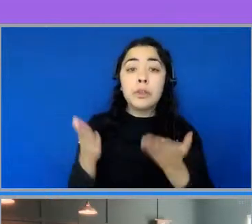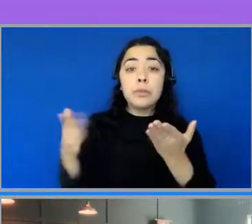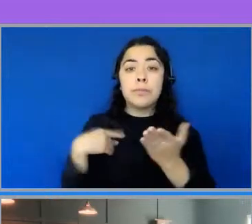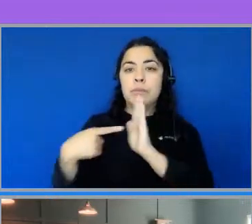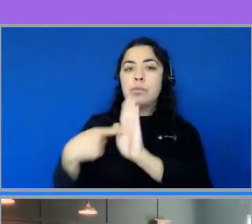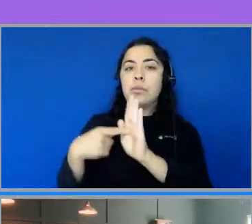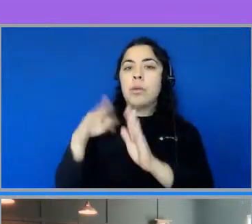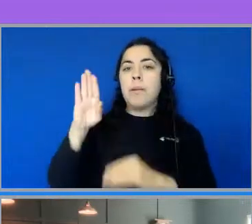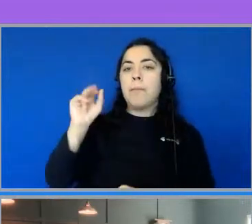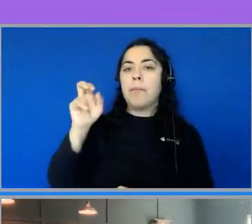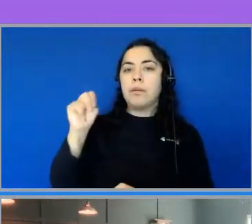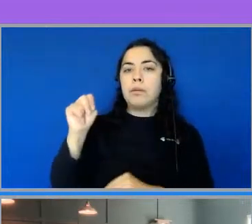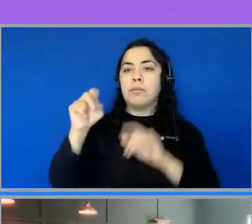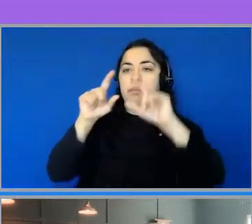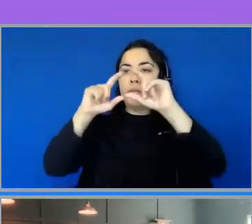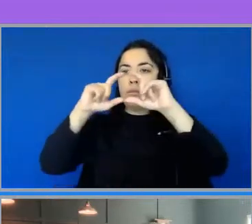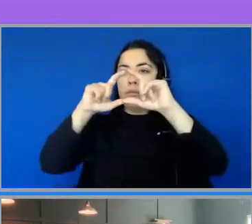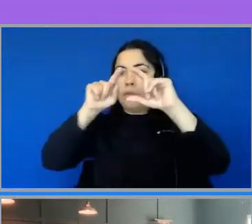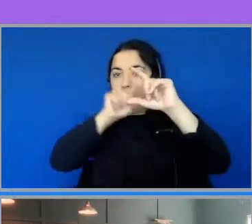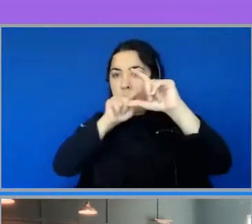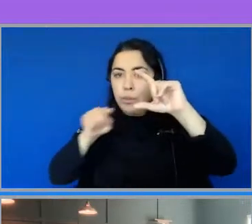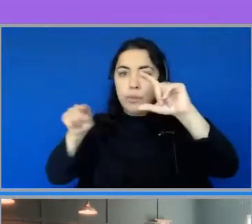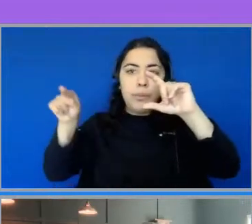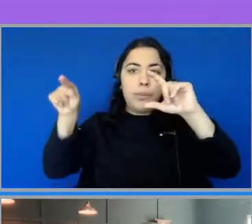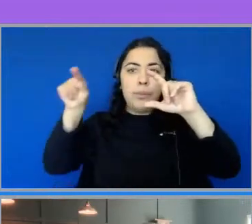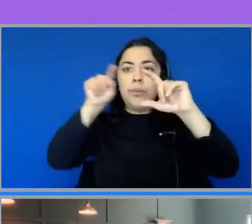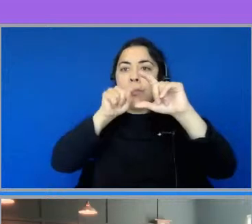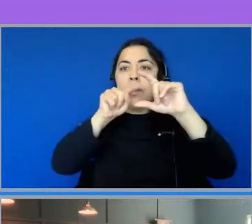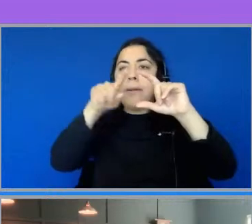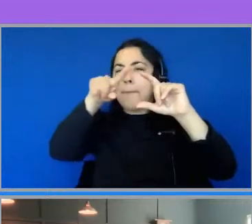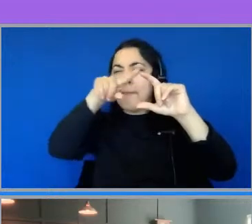Here I'm showing a button. It has a black build button with a